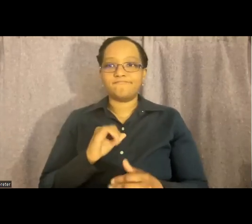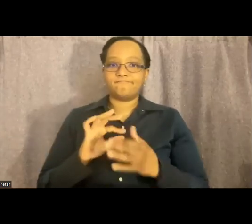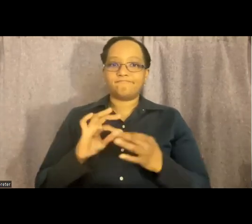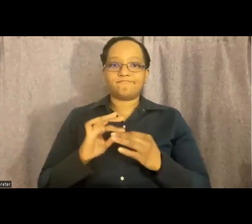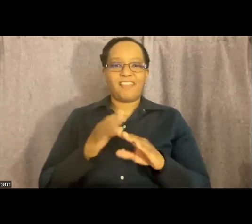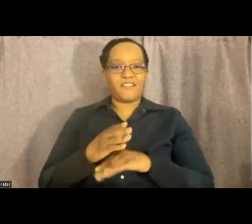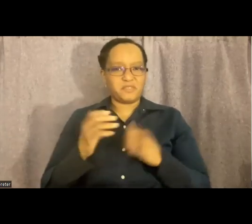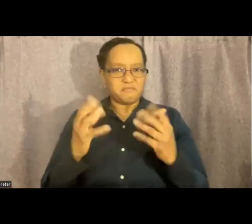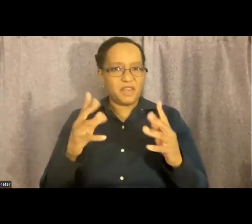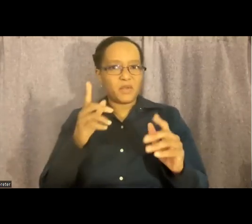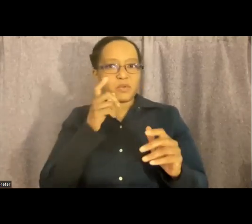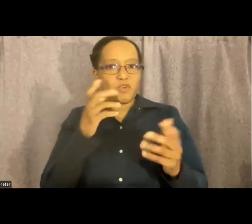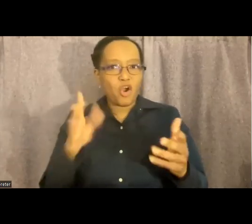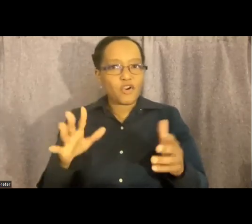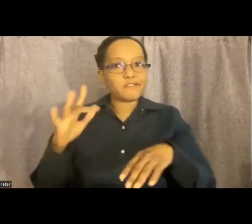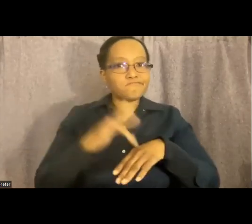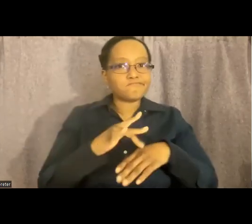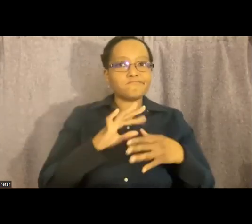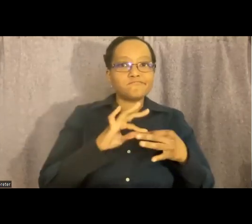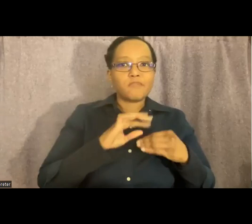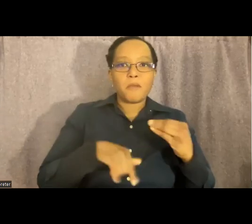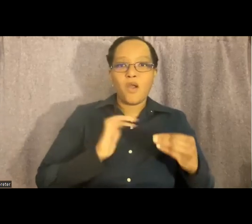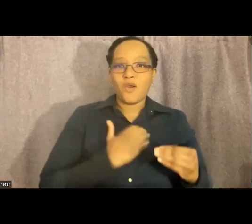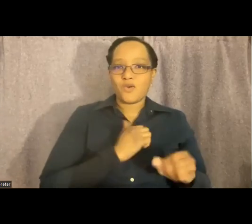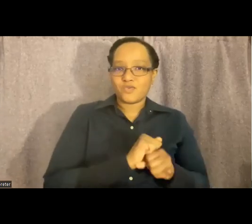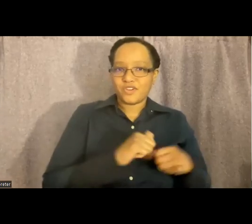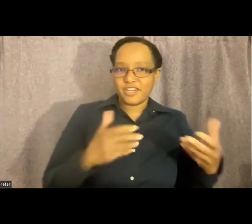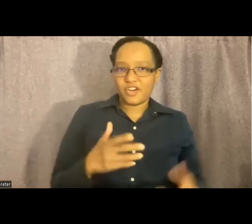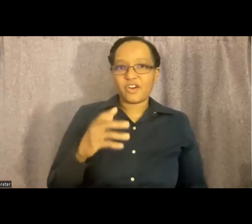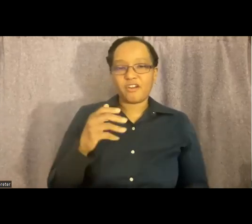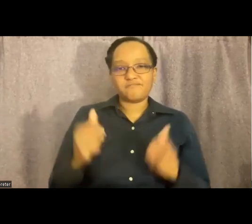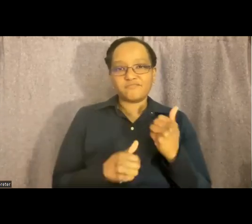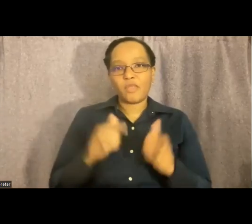work at the Kelsey. Hopefully I can build on that.